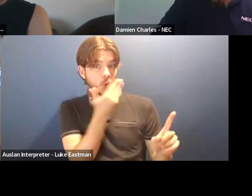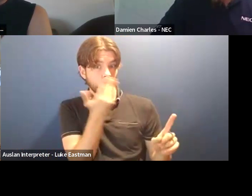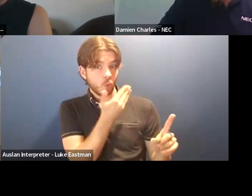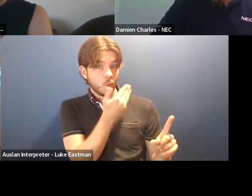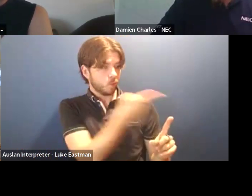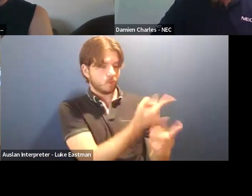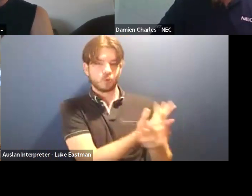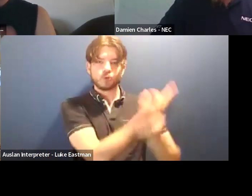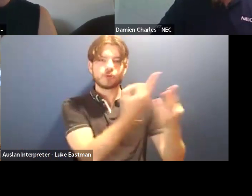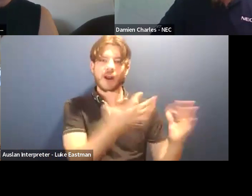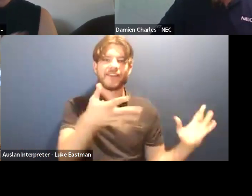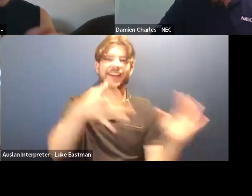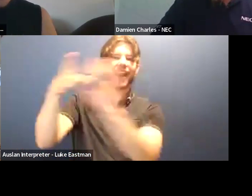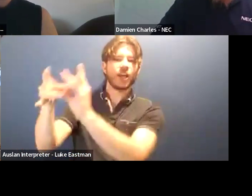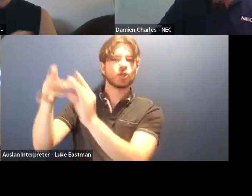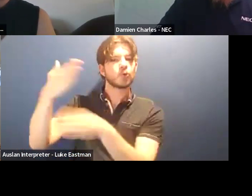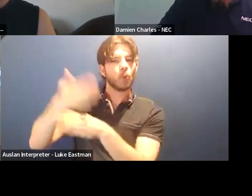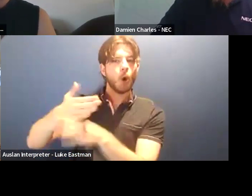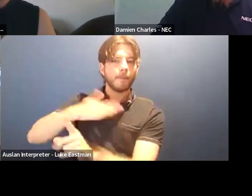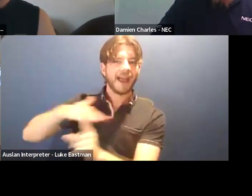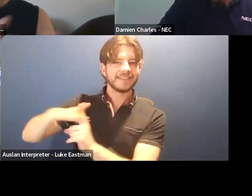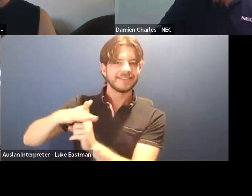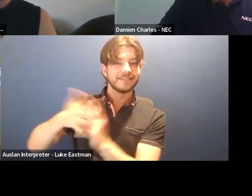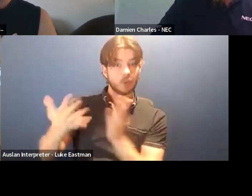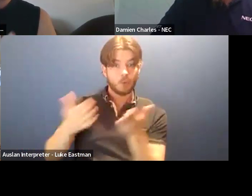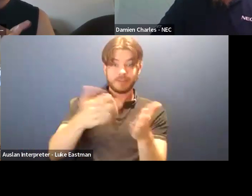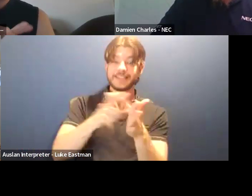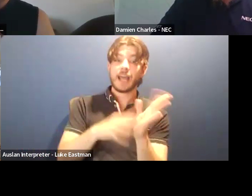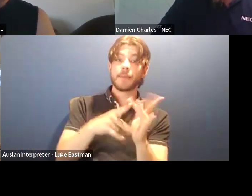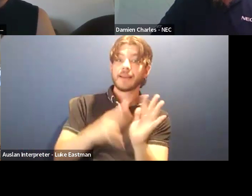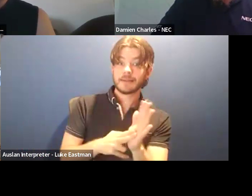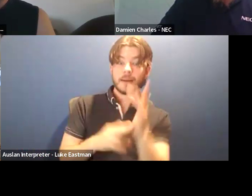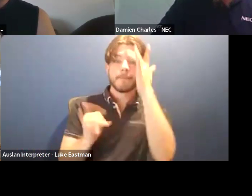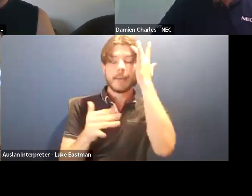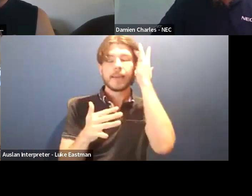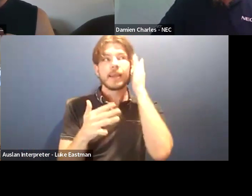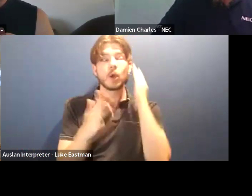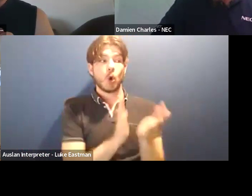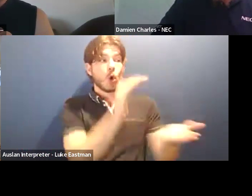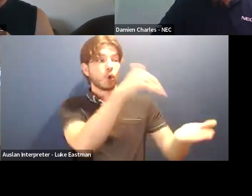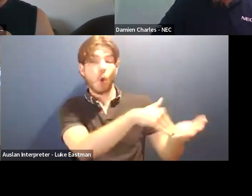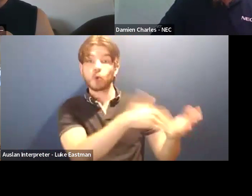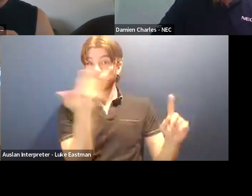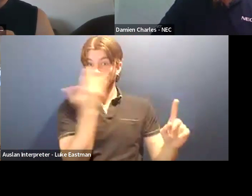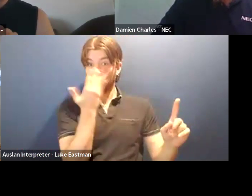employers so if somebody like Damian was to go to the local schools and offer an